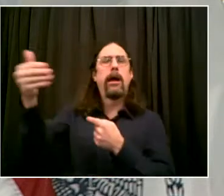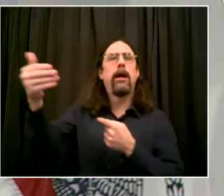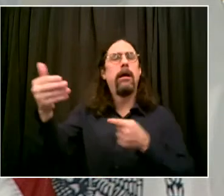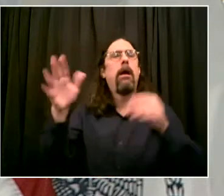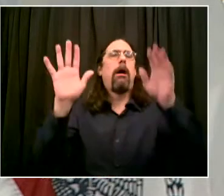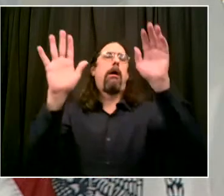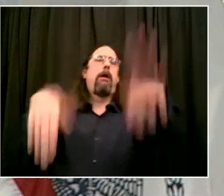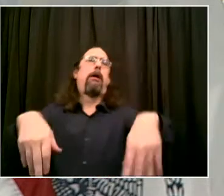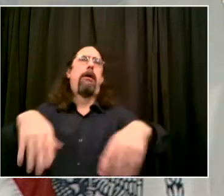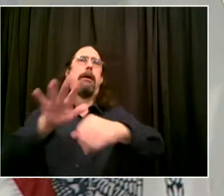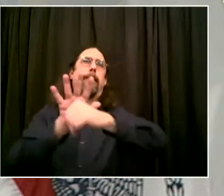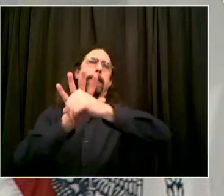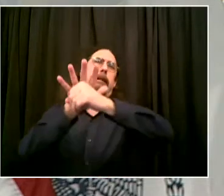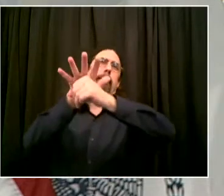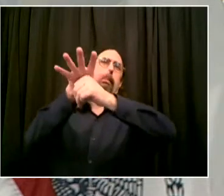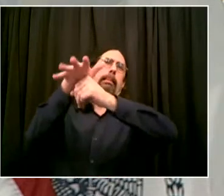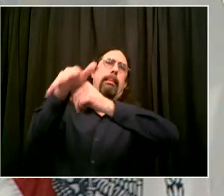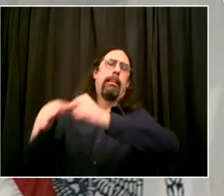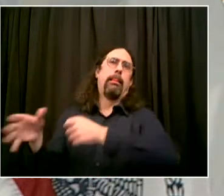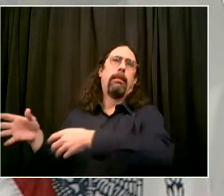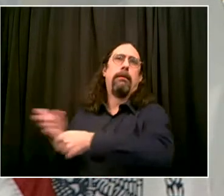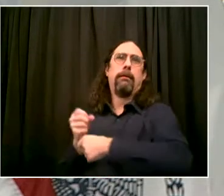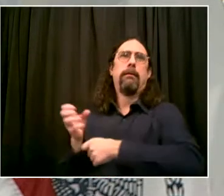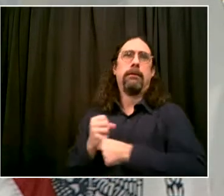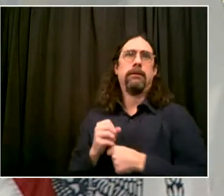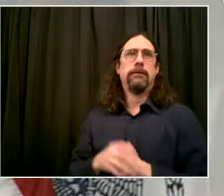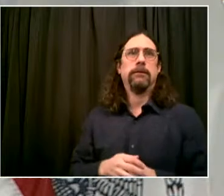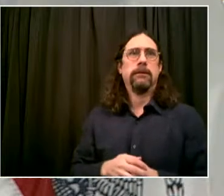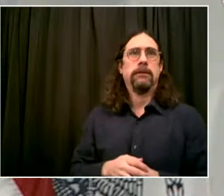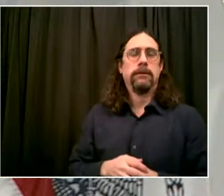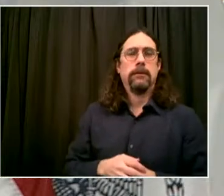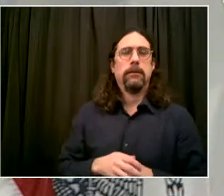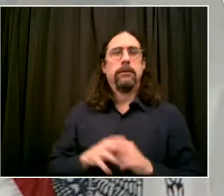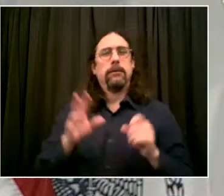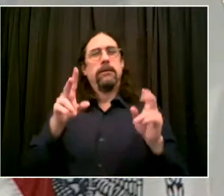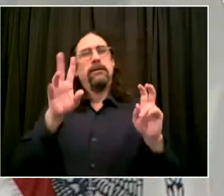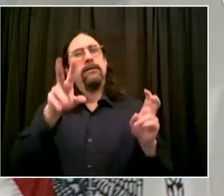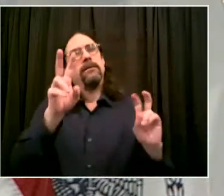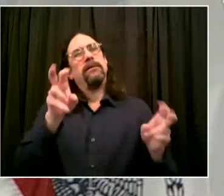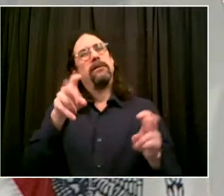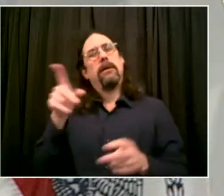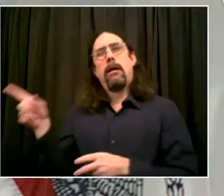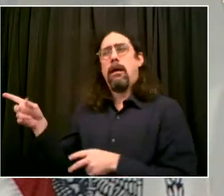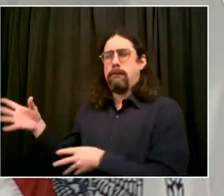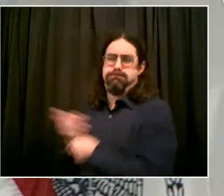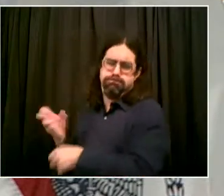RUNNING ON ALL CYLINDERS ERWHE E THE VACCINE SUPPLY IS